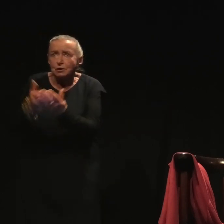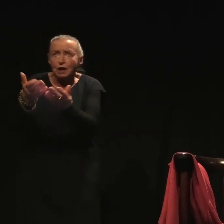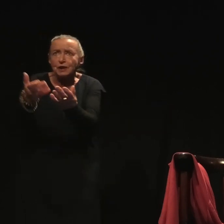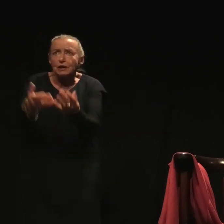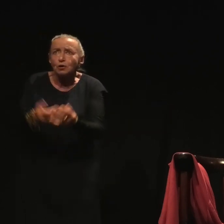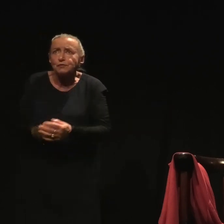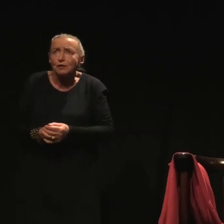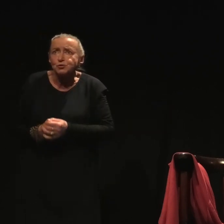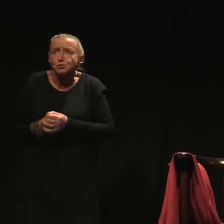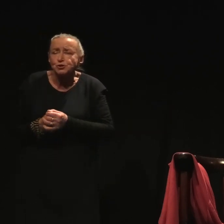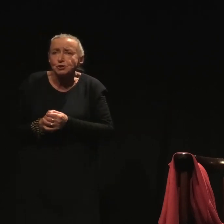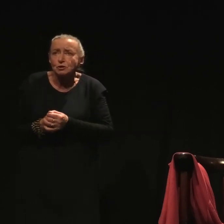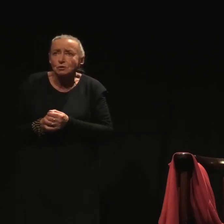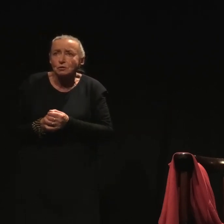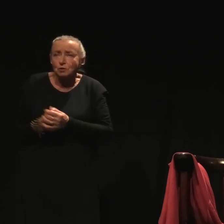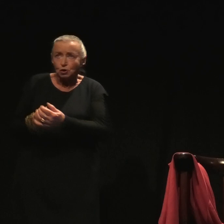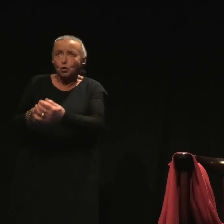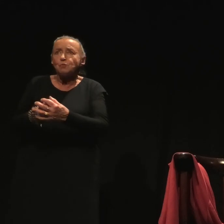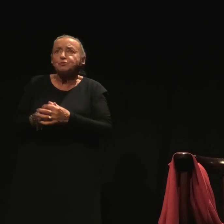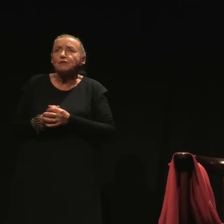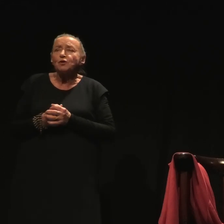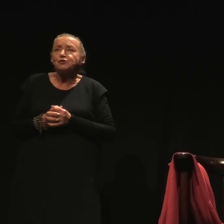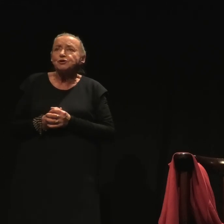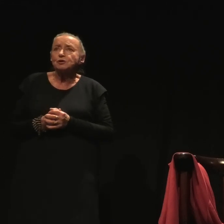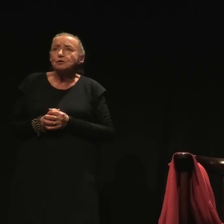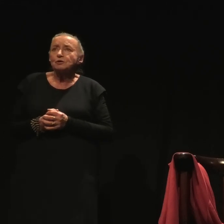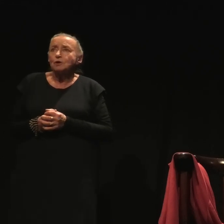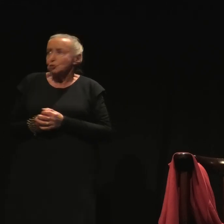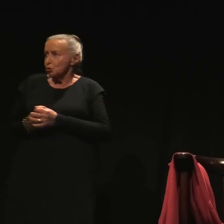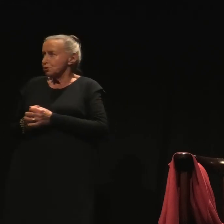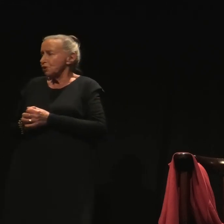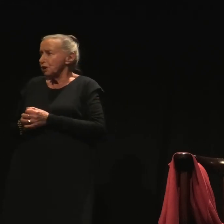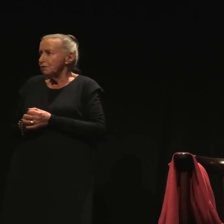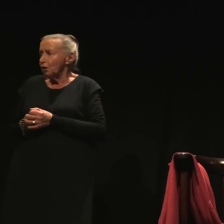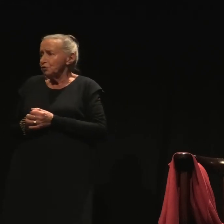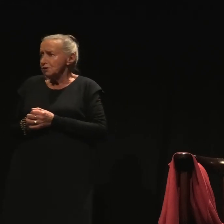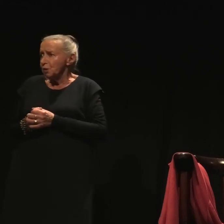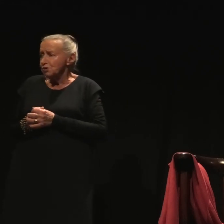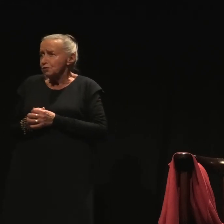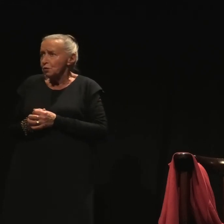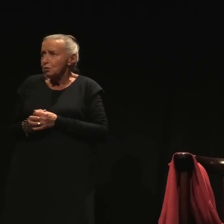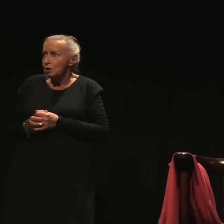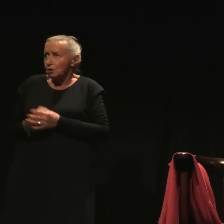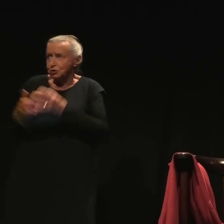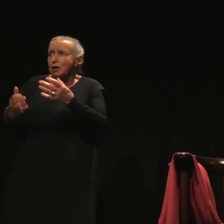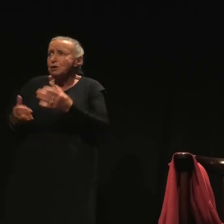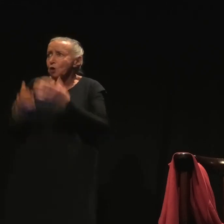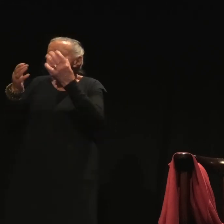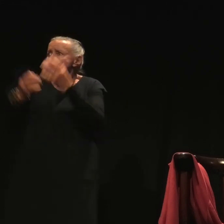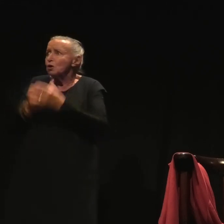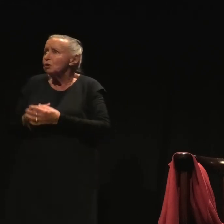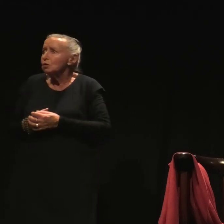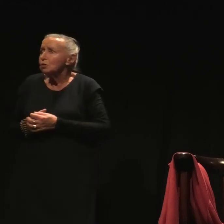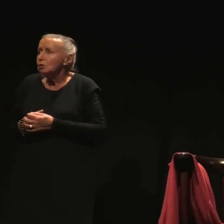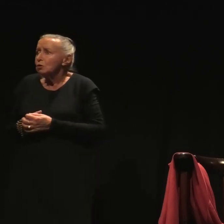How far away are the French? Who's leading them? Have they begun fighting? Where and over what?